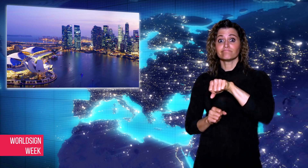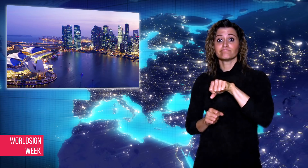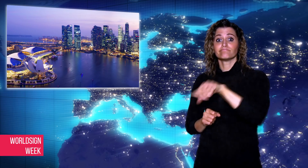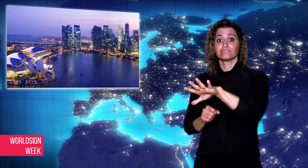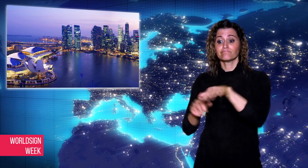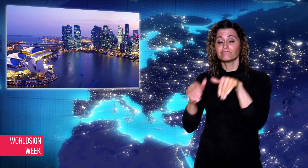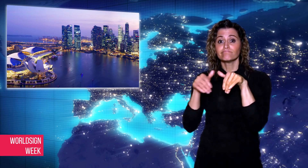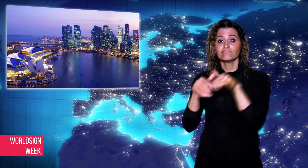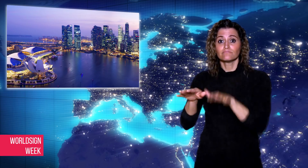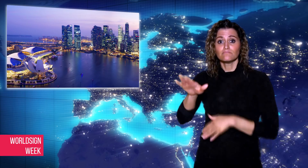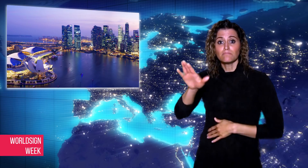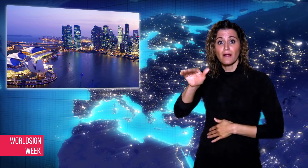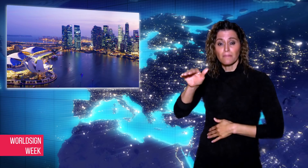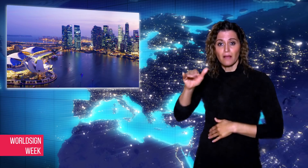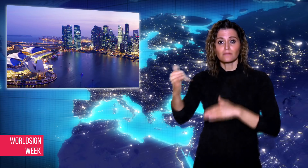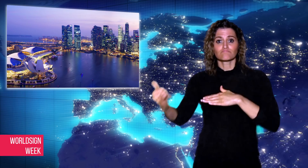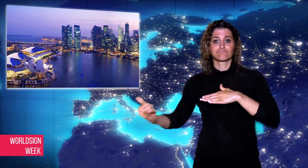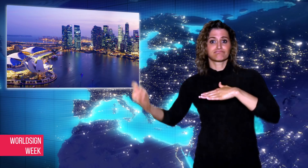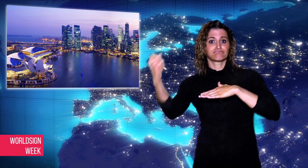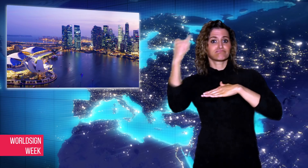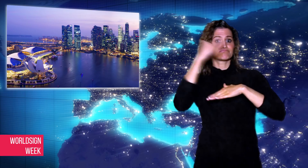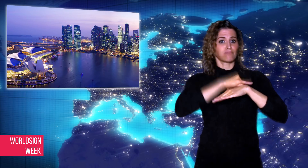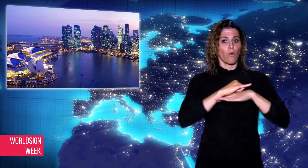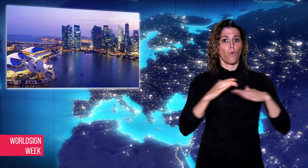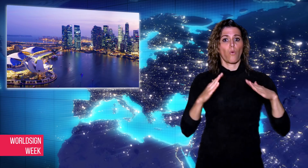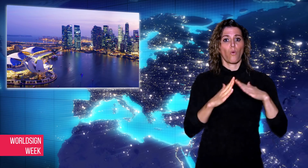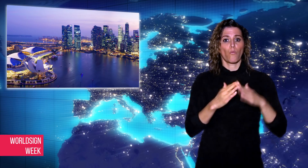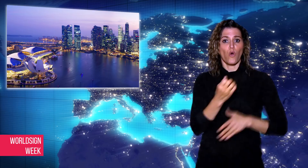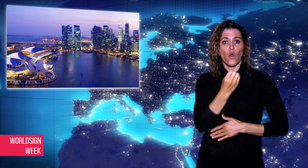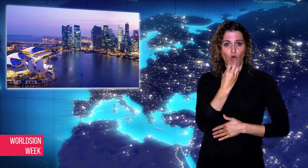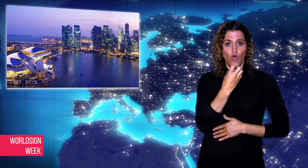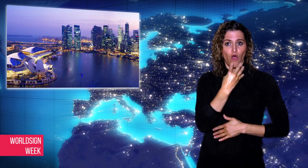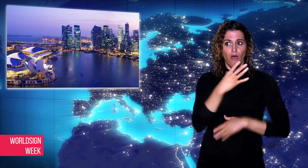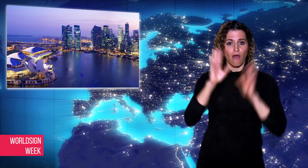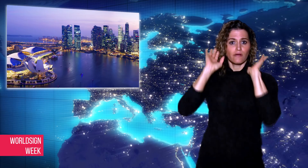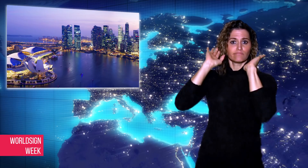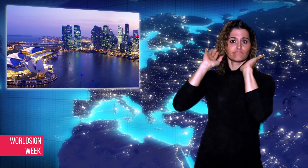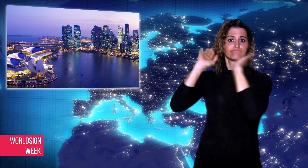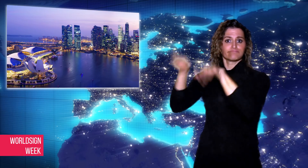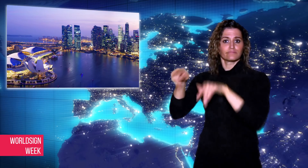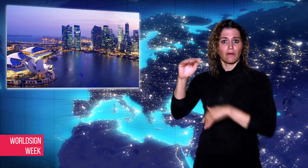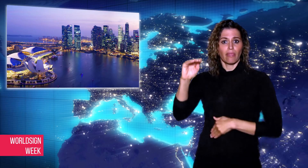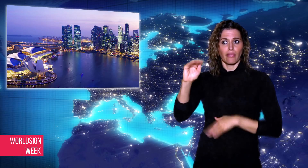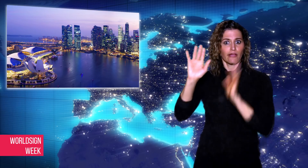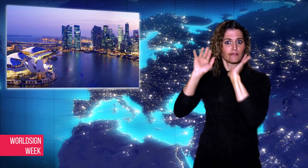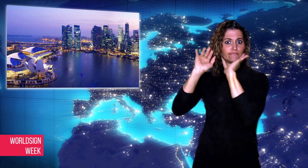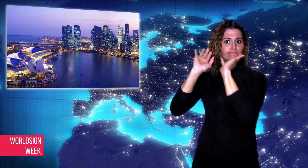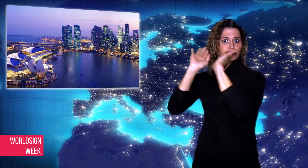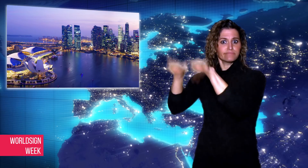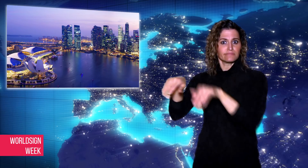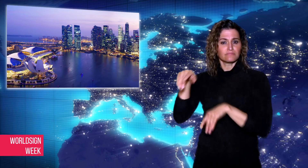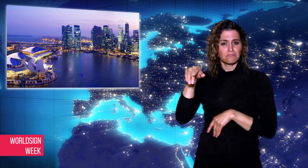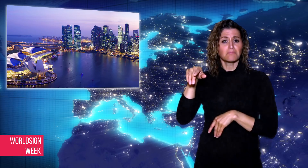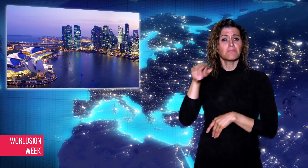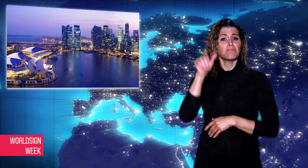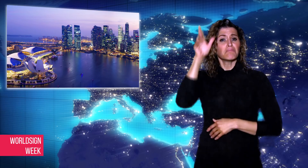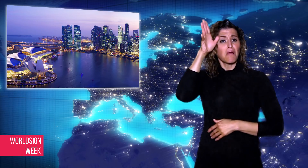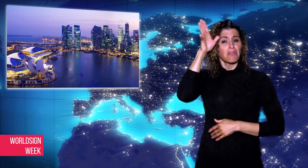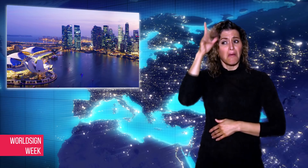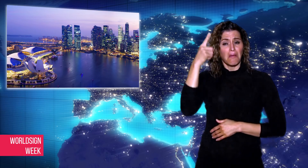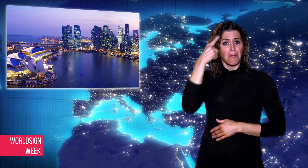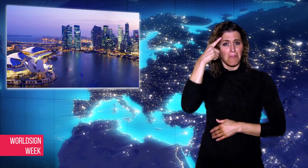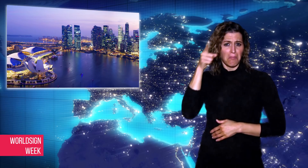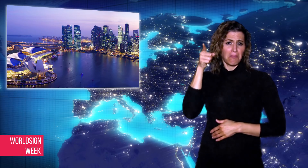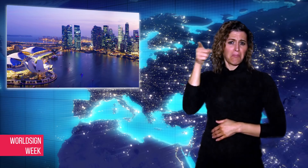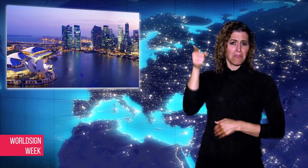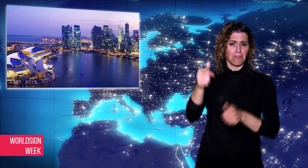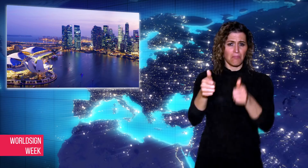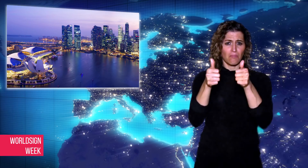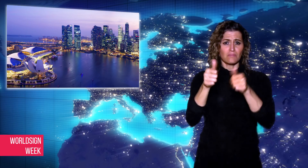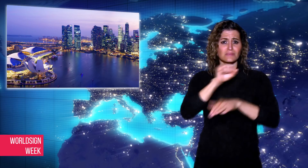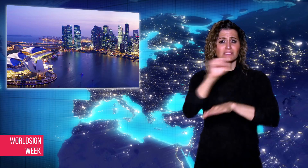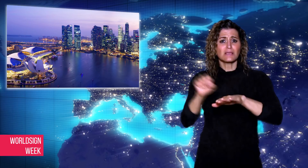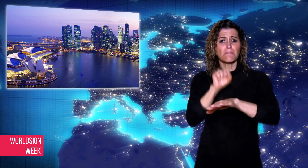alone thinking that the Singaporean